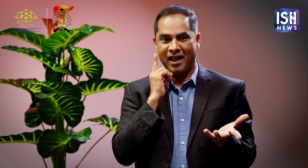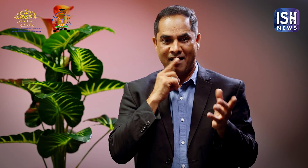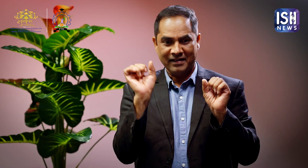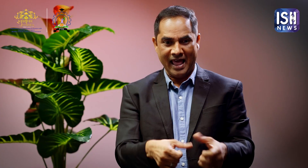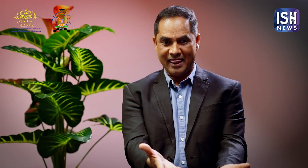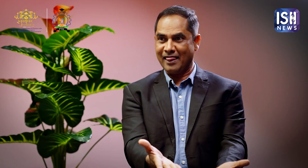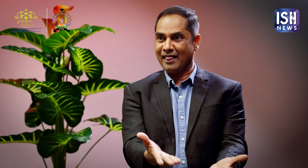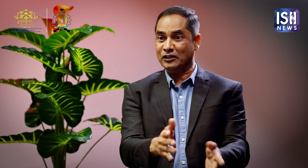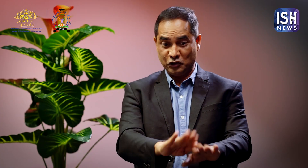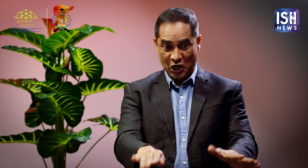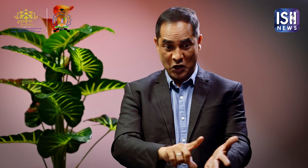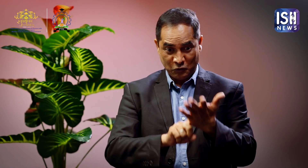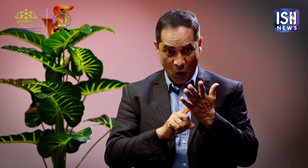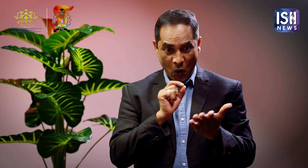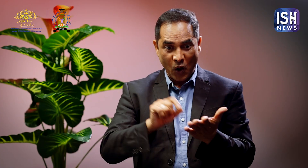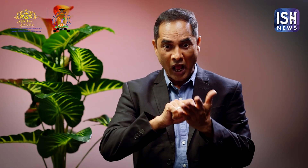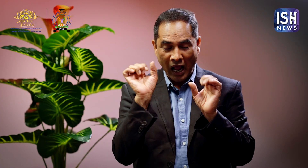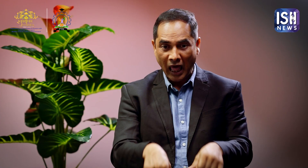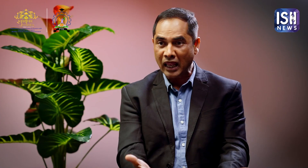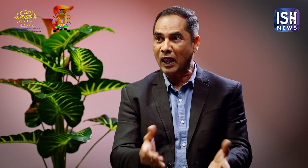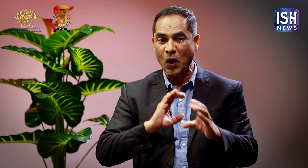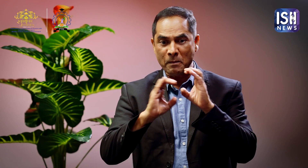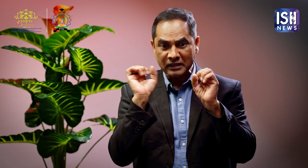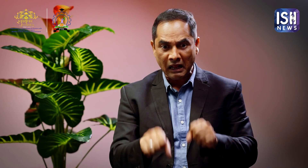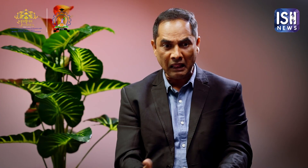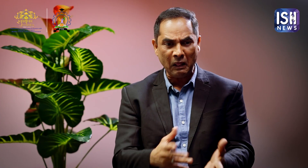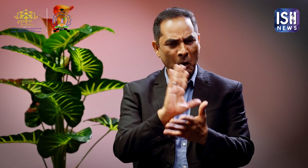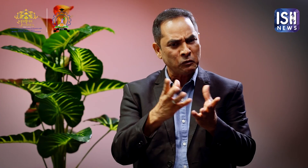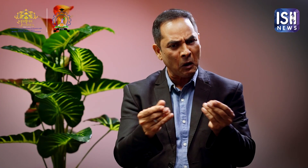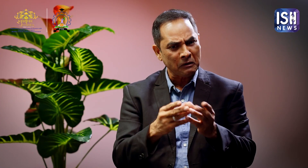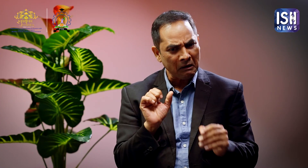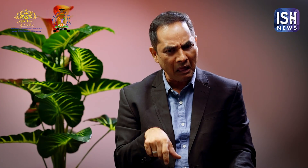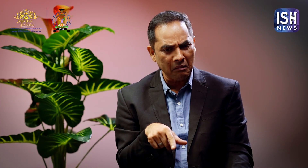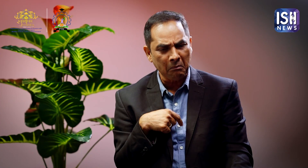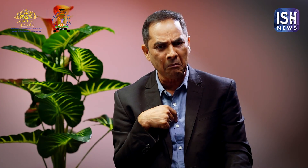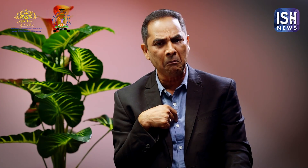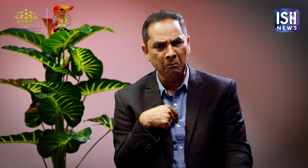These children demonstrated their ability to learn, write, communicate, and solve problems independently.